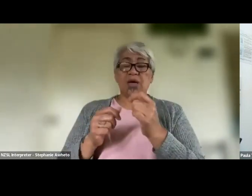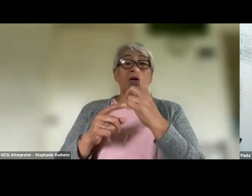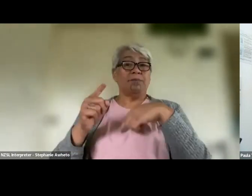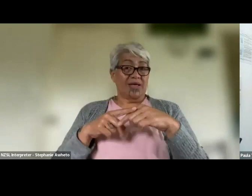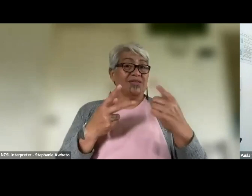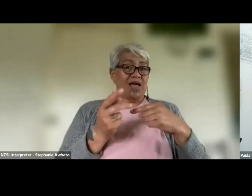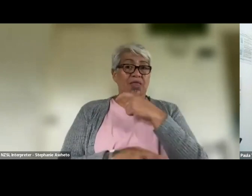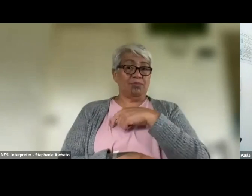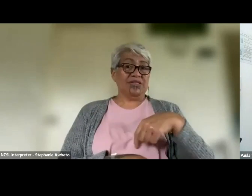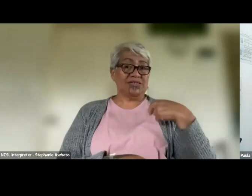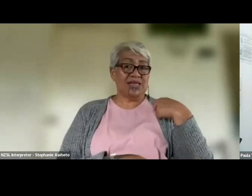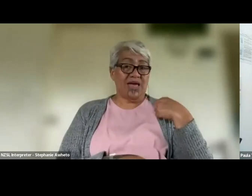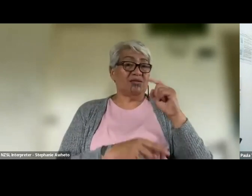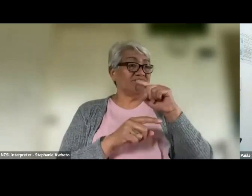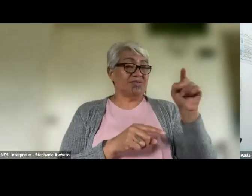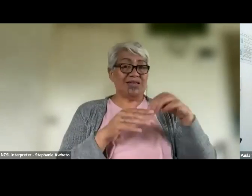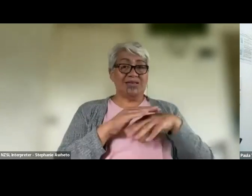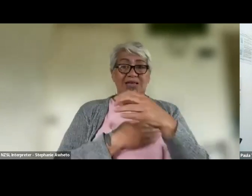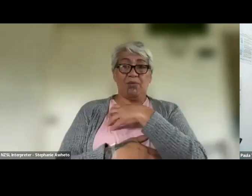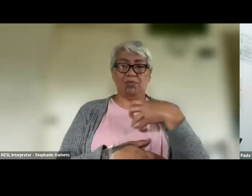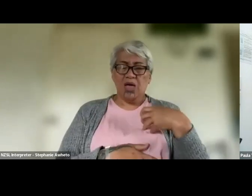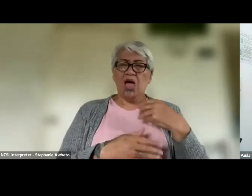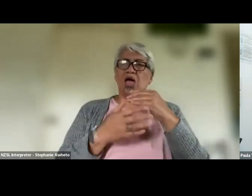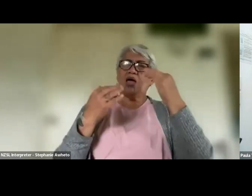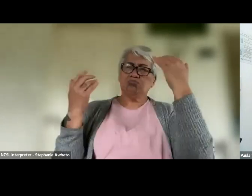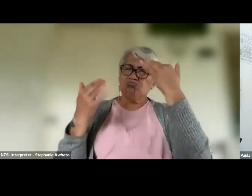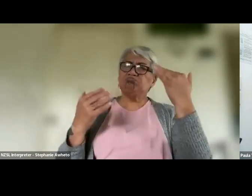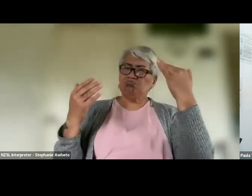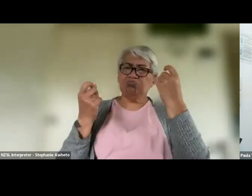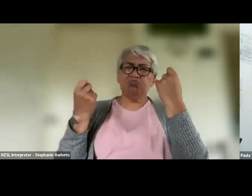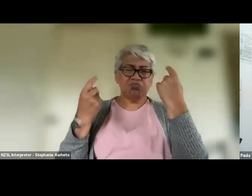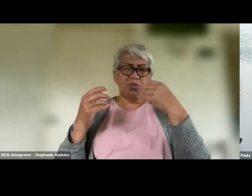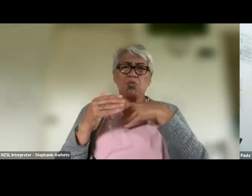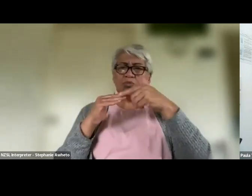and it’s given me a really good sense of the depth and breadth of the work that we do,